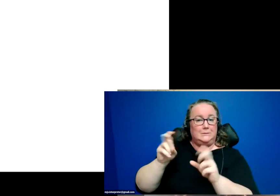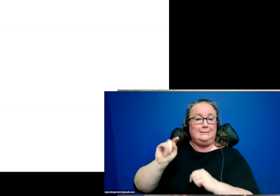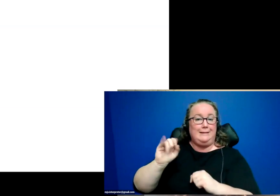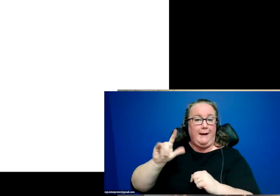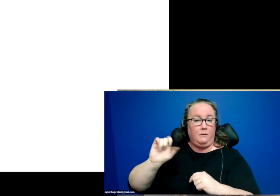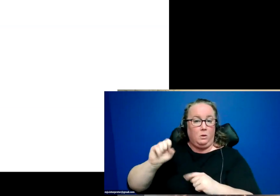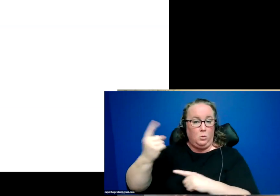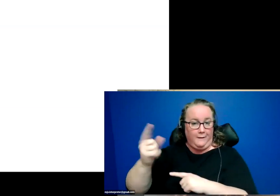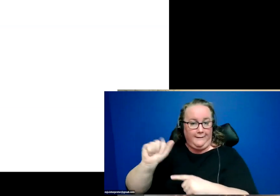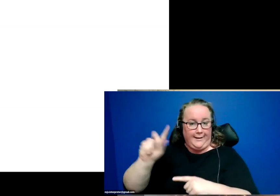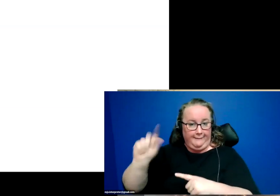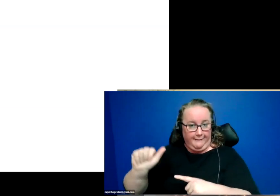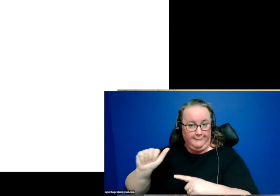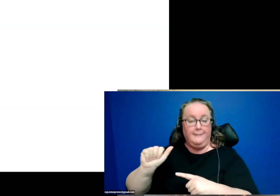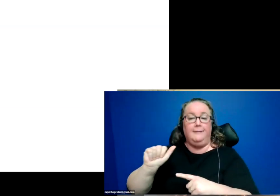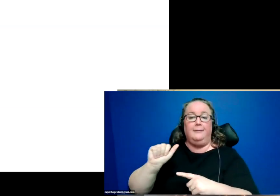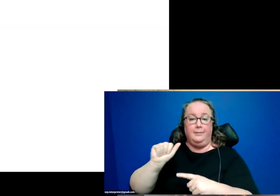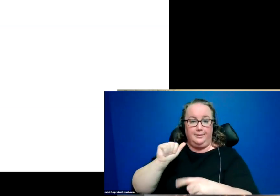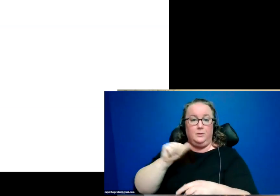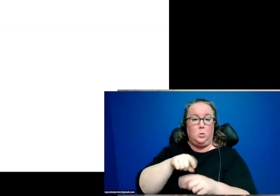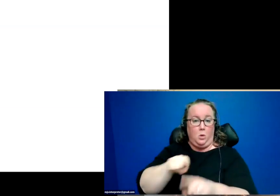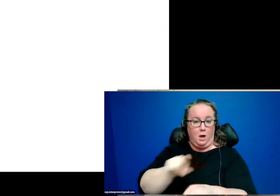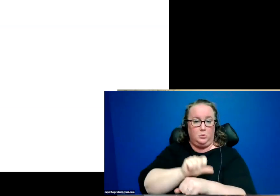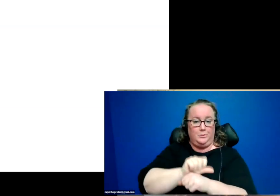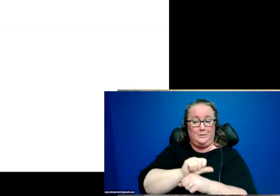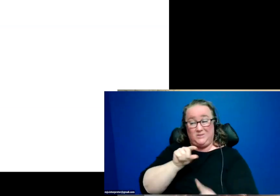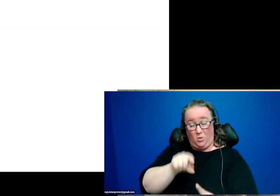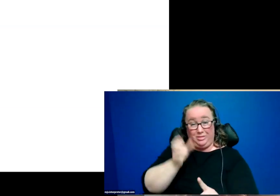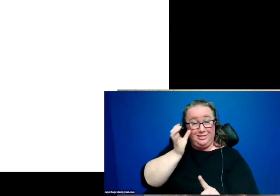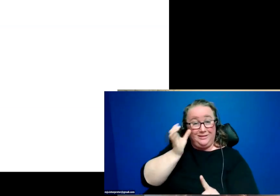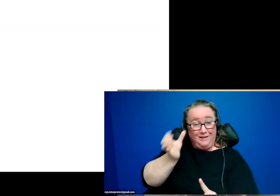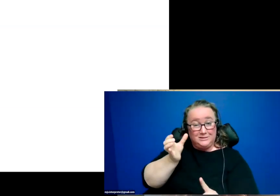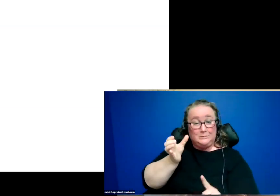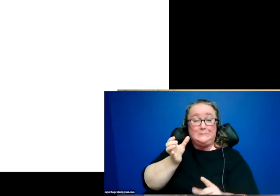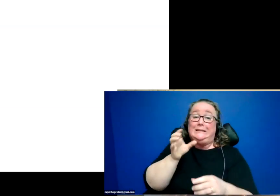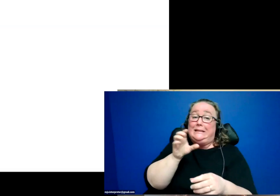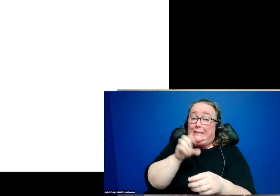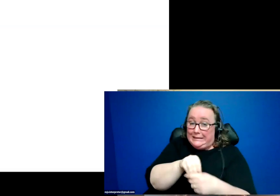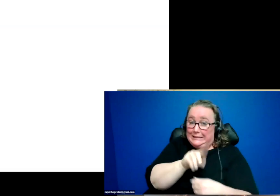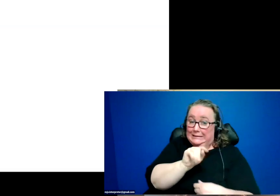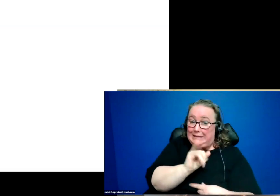So while the concept isn't explicitly in Title two, the idea is still the same.